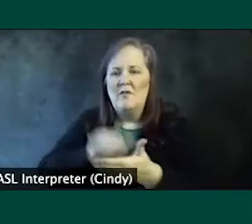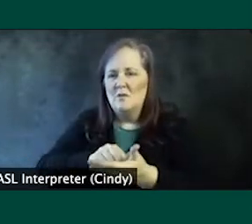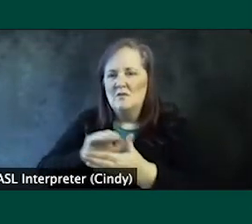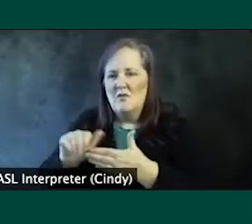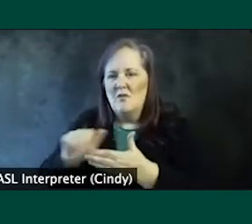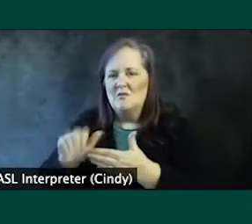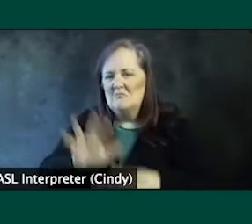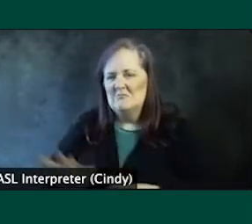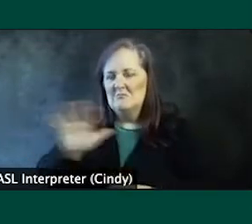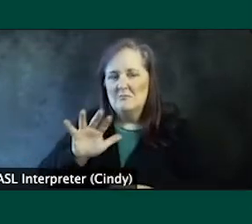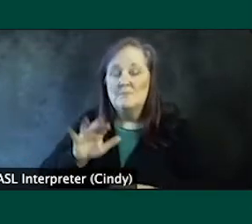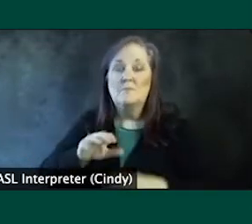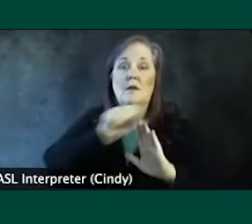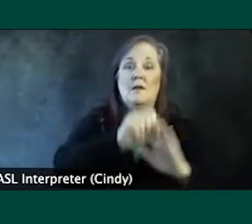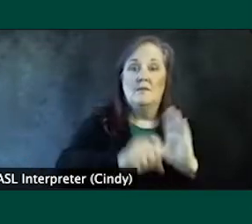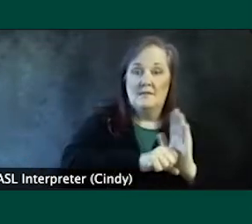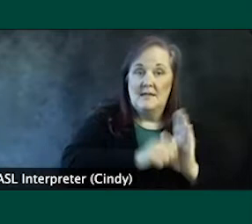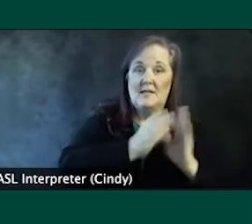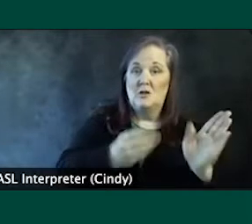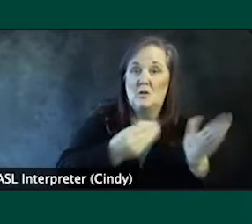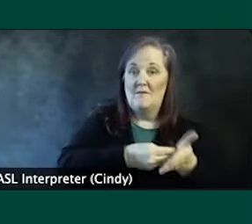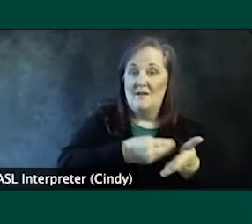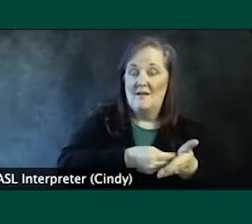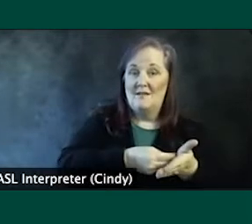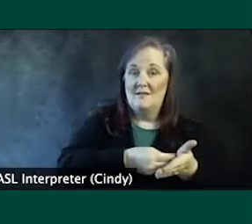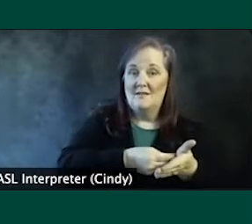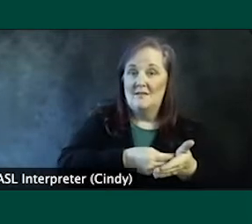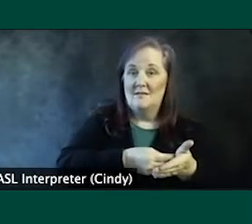Okay, so one of the questions that I was wondering is,